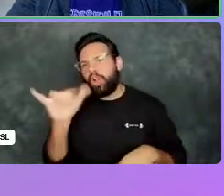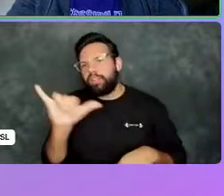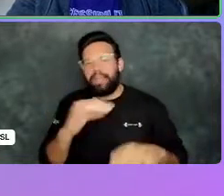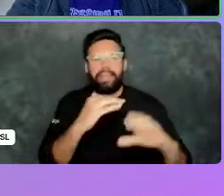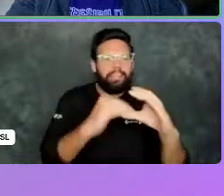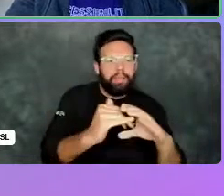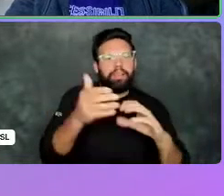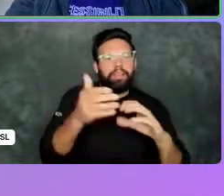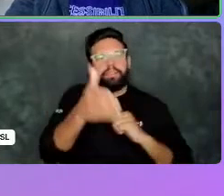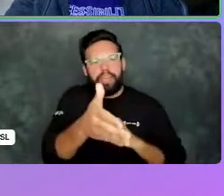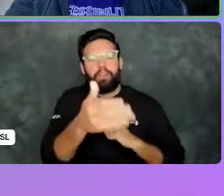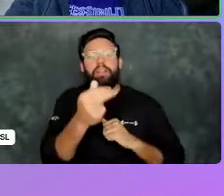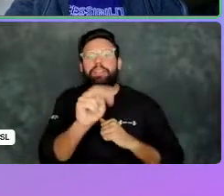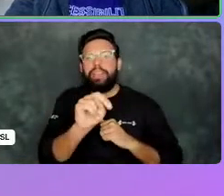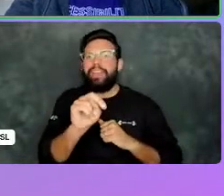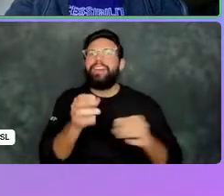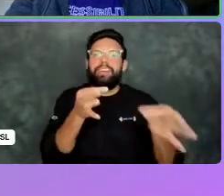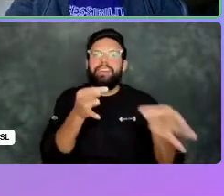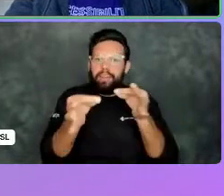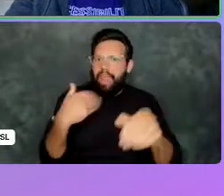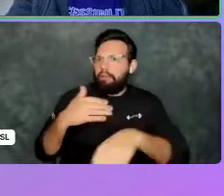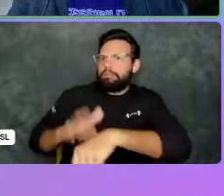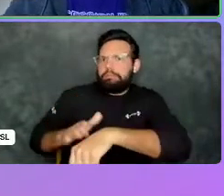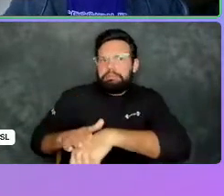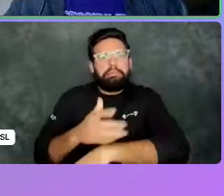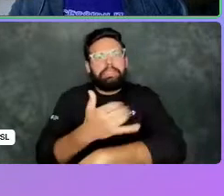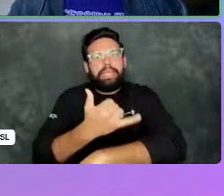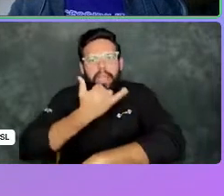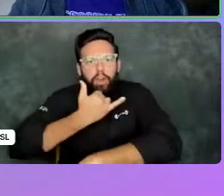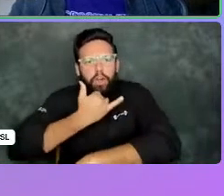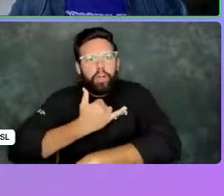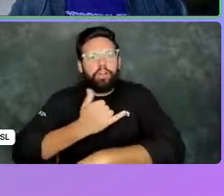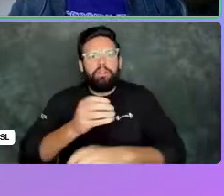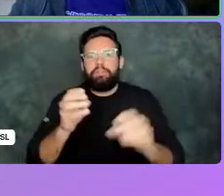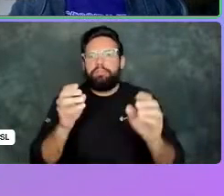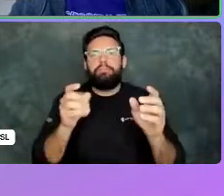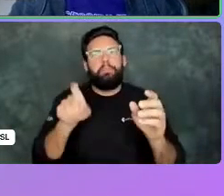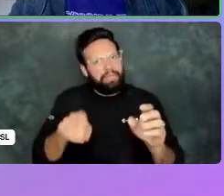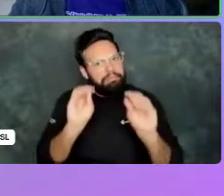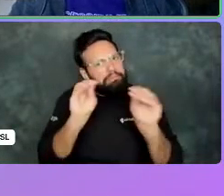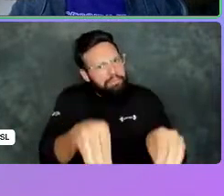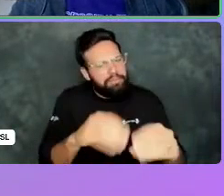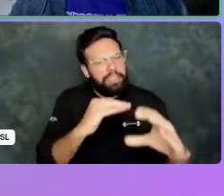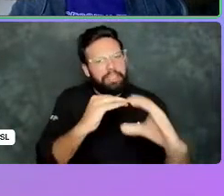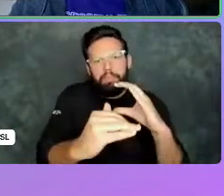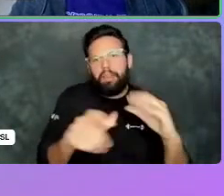field gut focused. Glasses into the one for email address. [>>] Your email star edit email